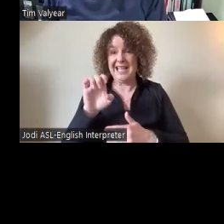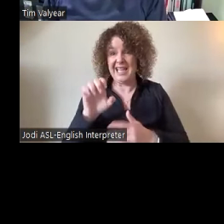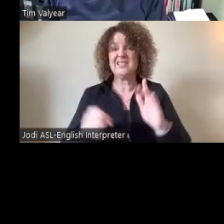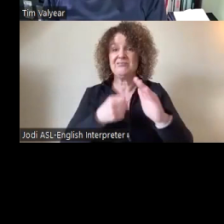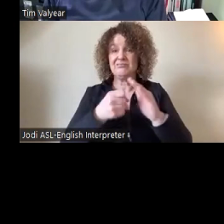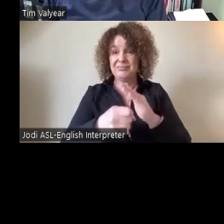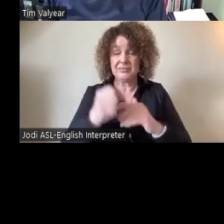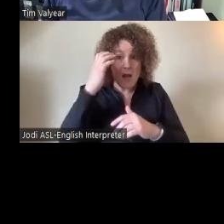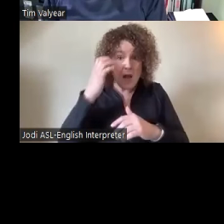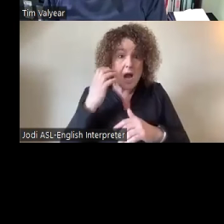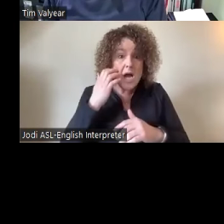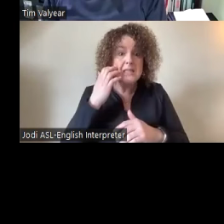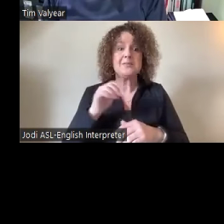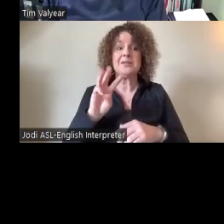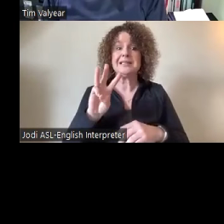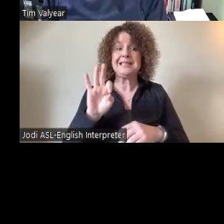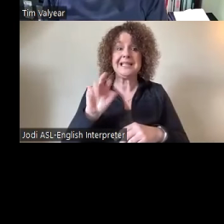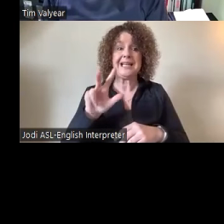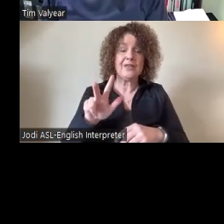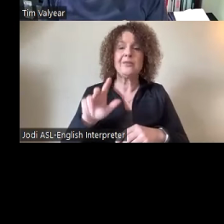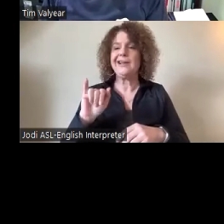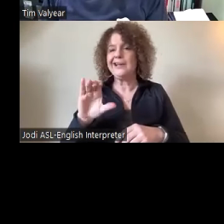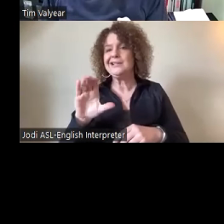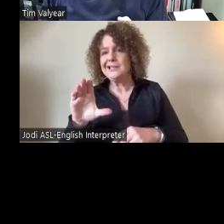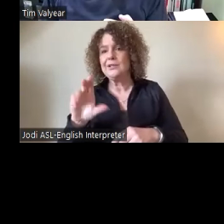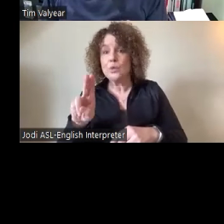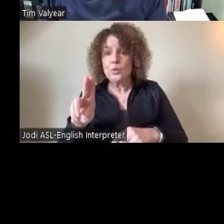, over 31 million administered . As of March 7th, we had 1,